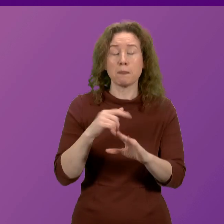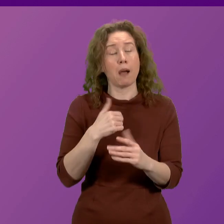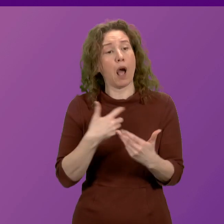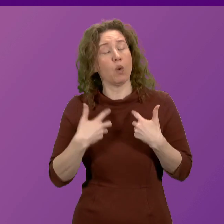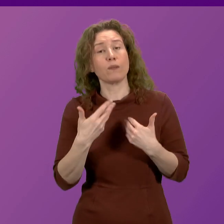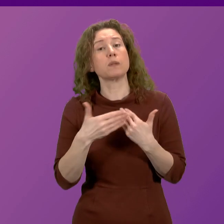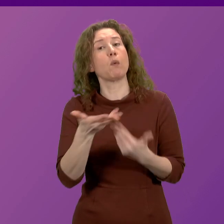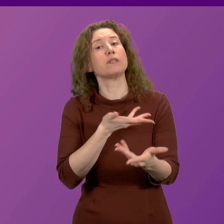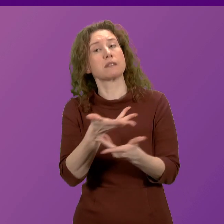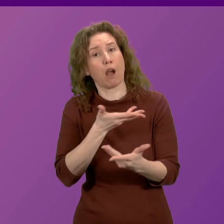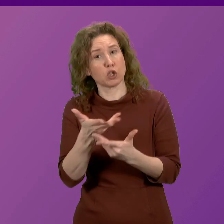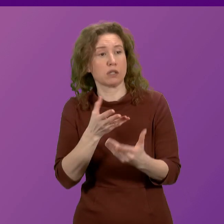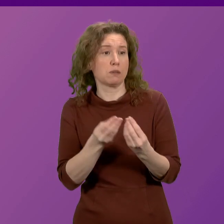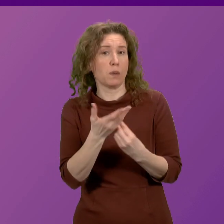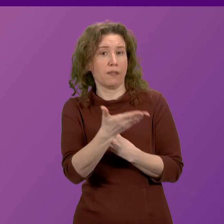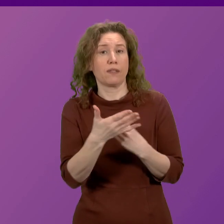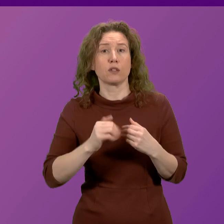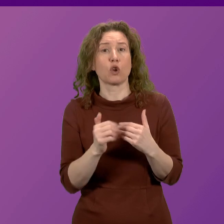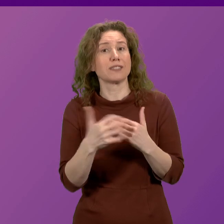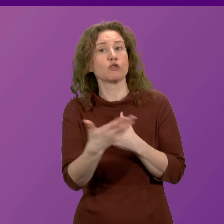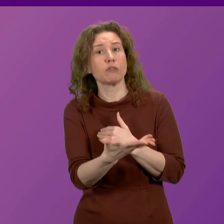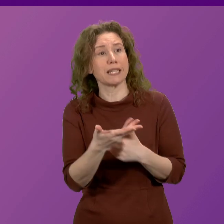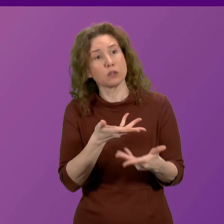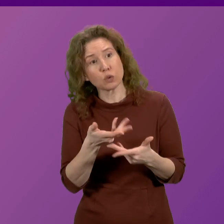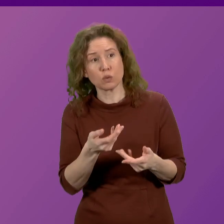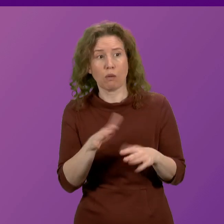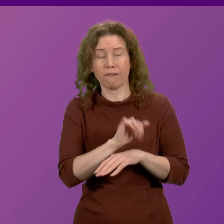further dialogue to address the issues that Mr Greer has raised with me today.